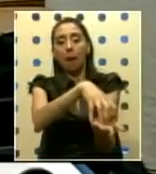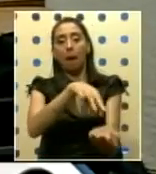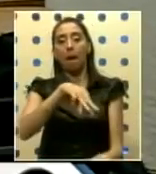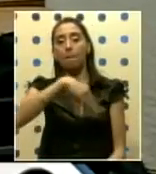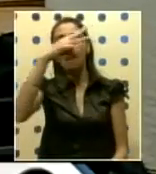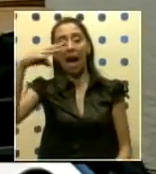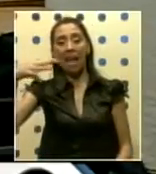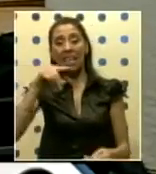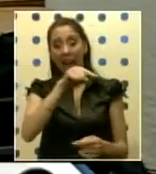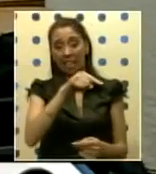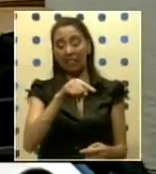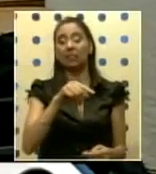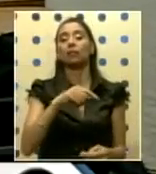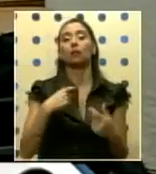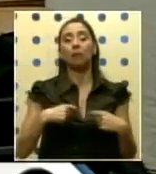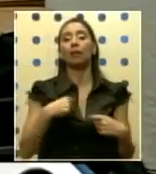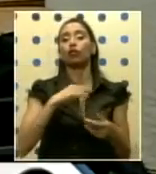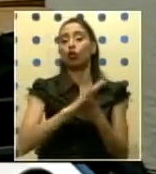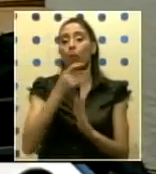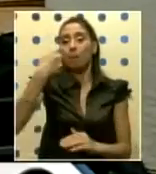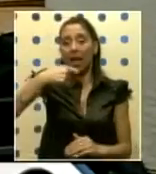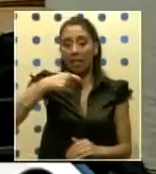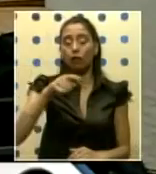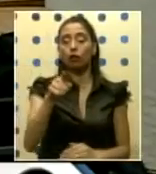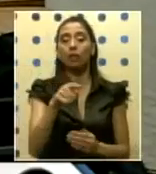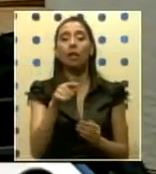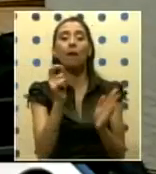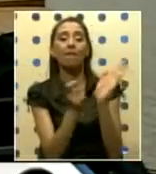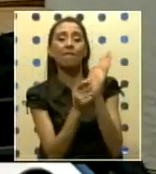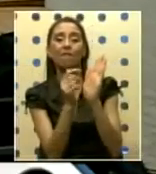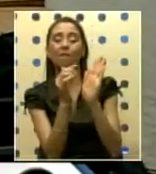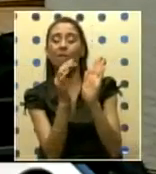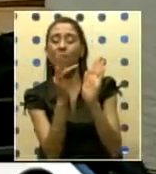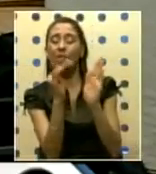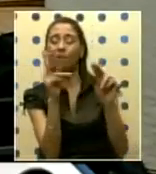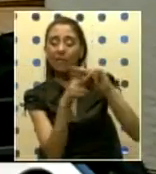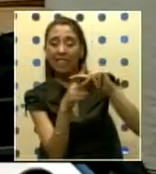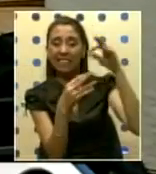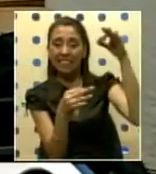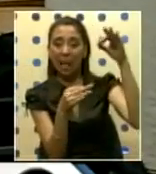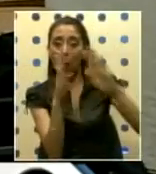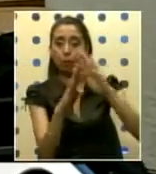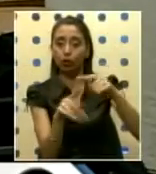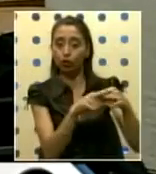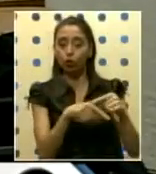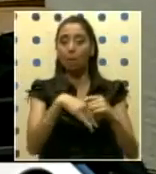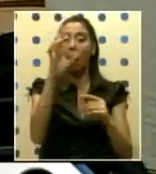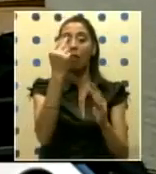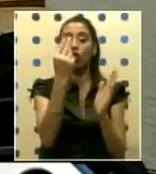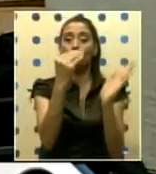where everything is more expensive, if you have more than 12,000 points in the registry you have no right to any of the benefits